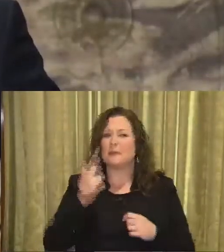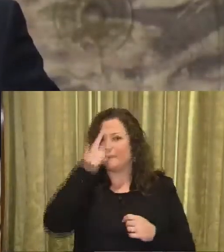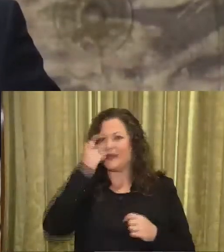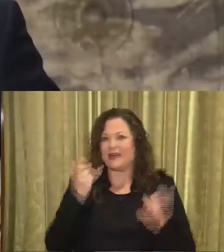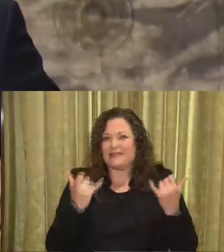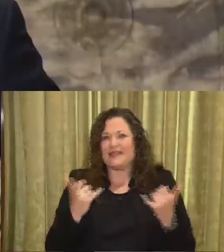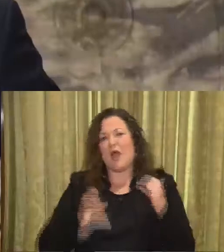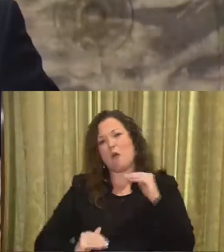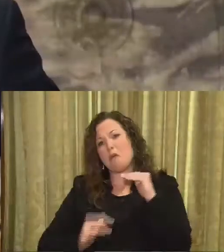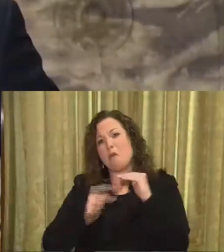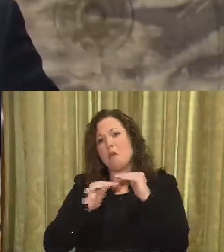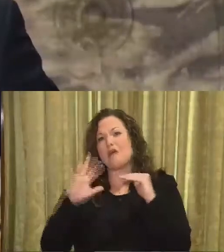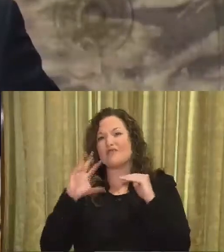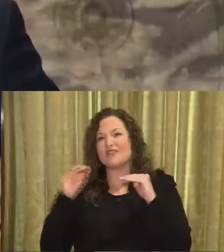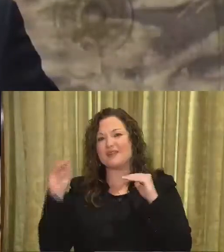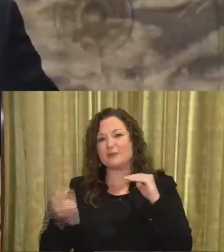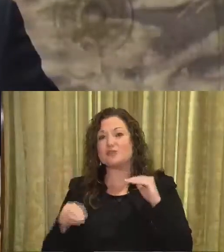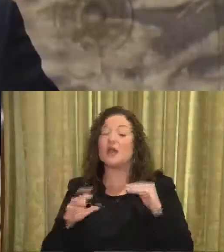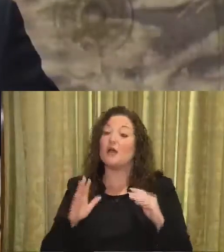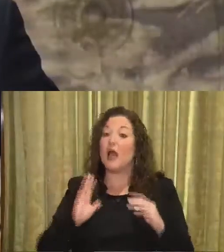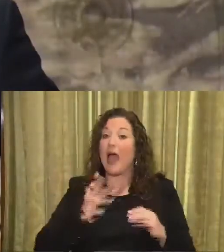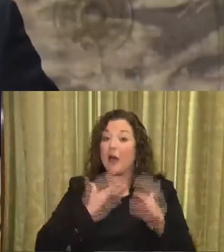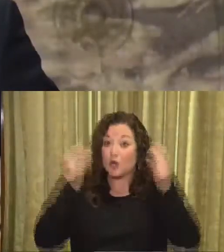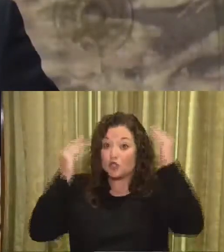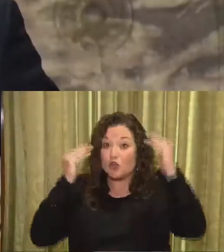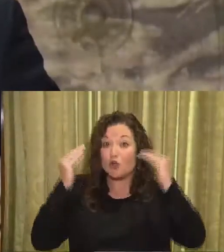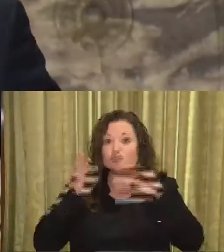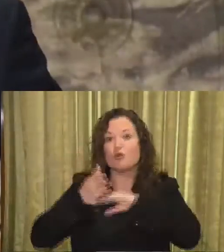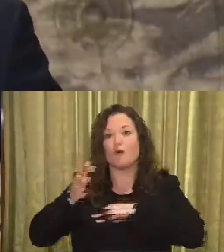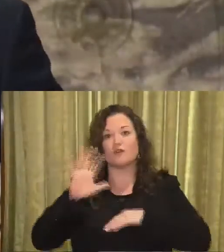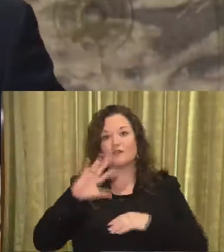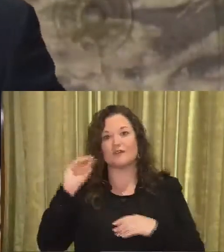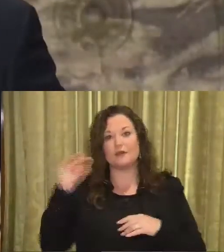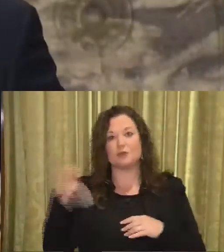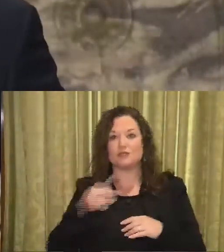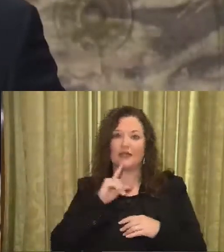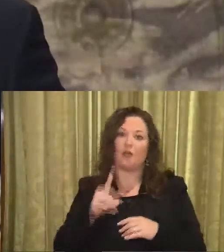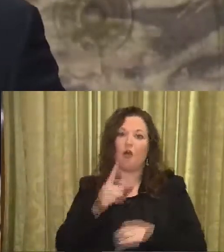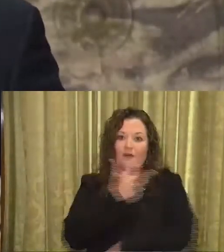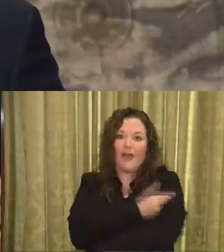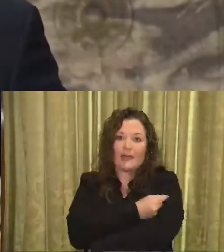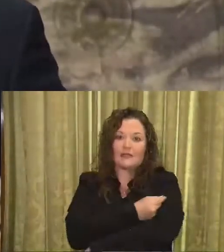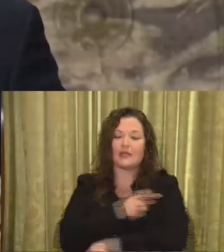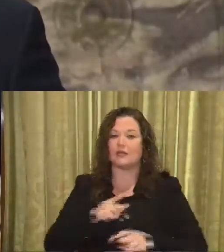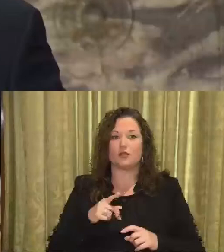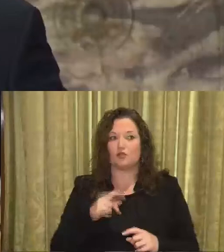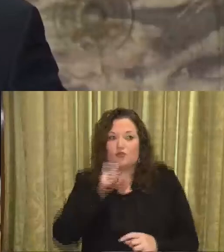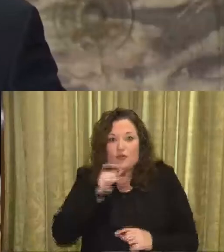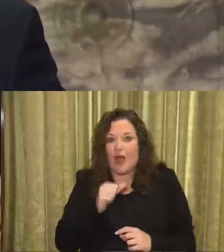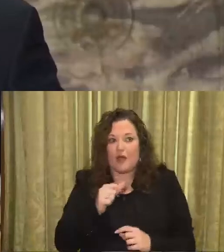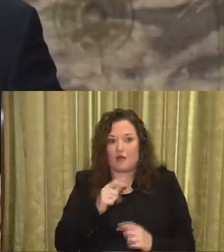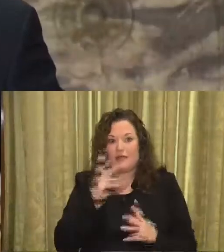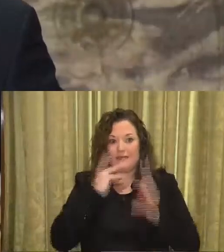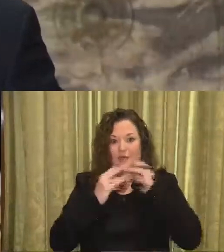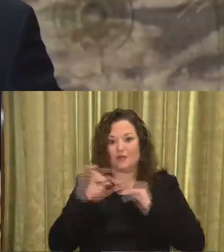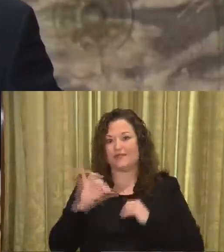We have over 50% of our adult population vaccinated, so you're not going to see the deaths. As you've seen by the graph,